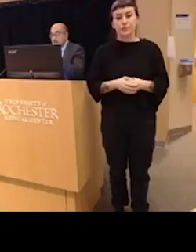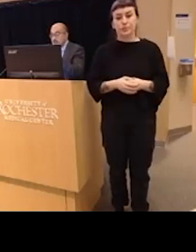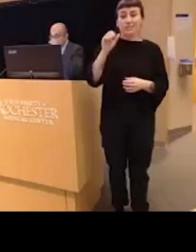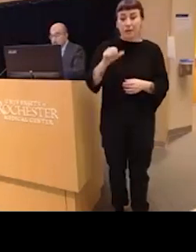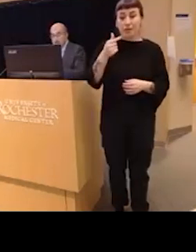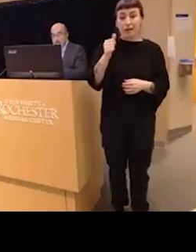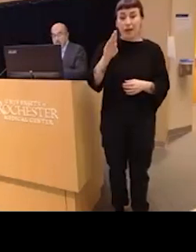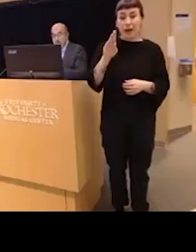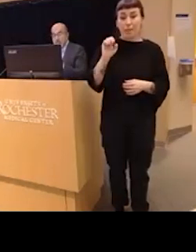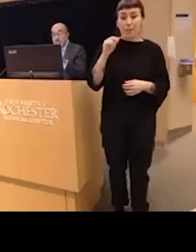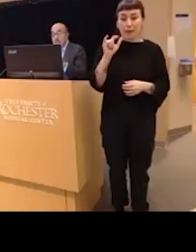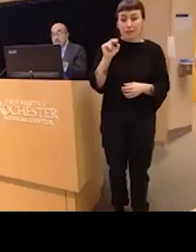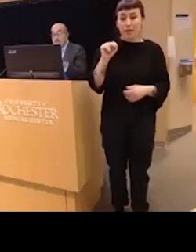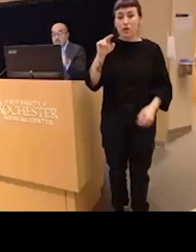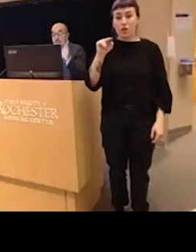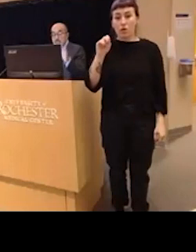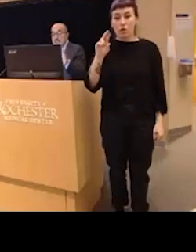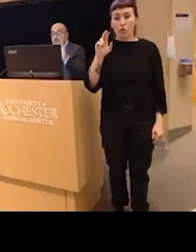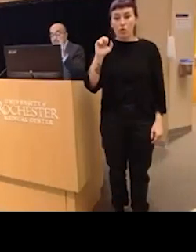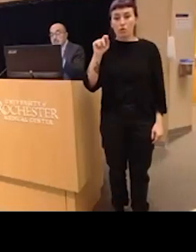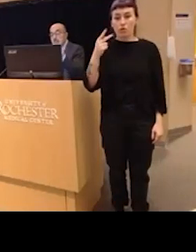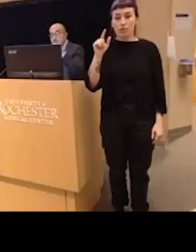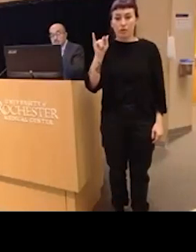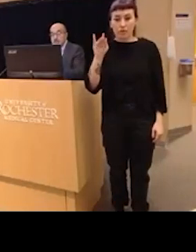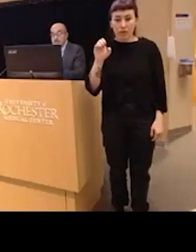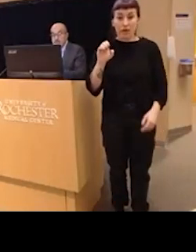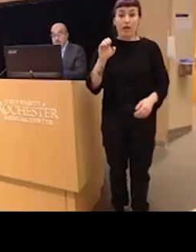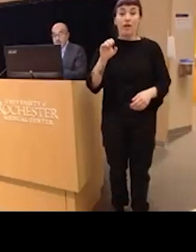conservative care um versus the combination so the injections plus the meds plus the PT